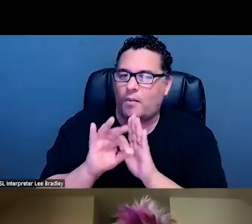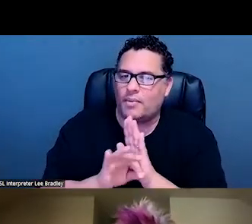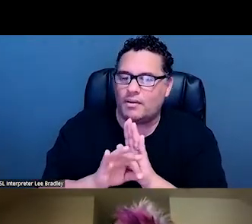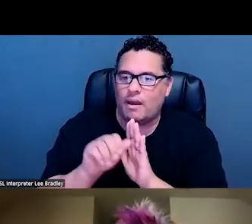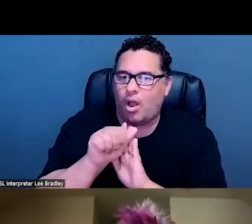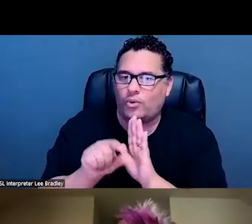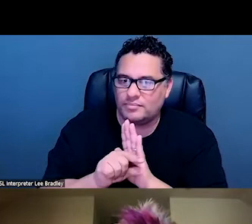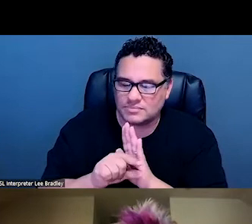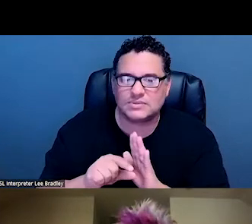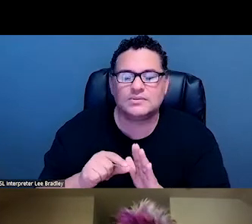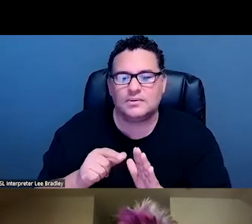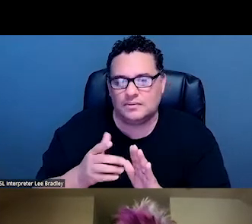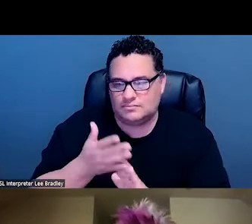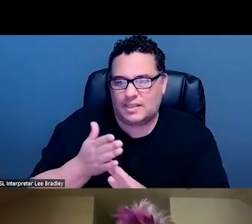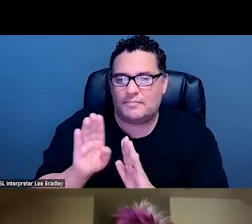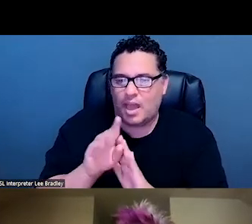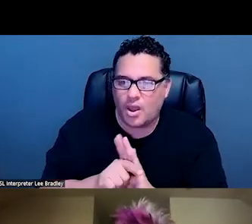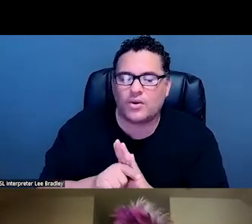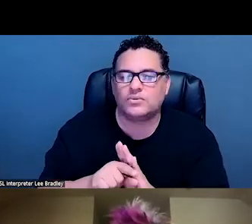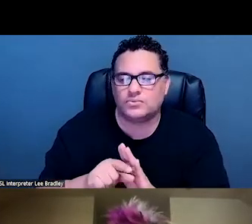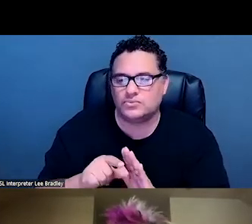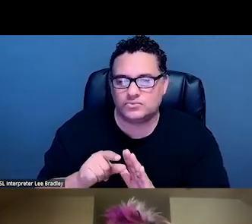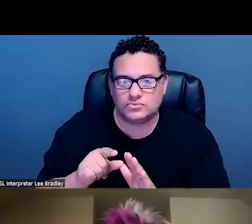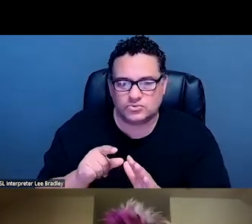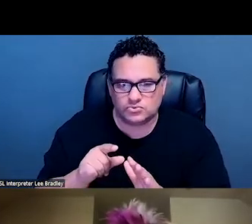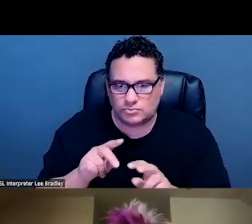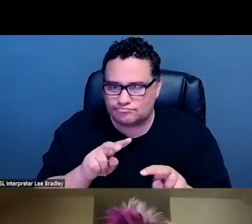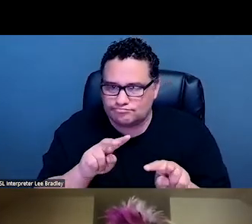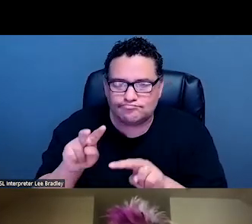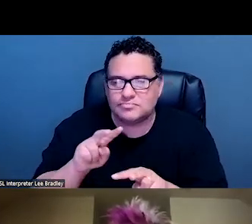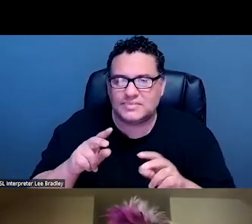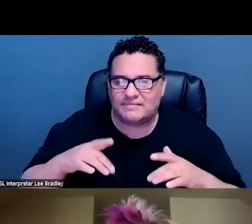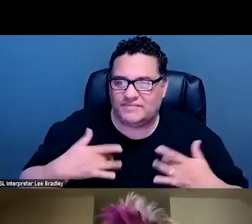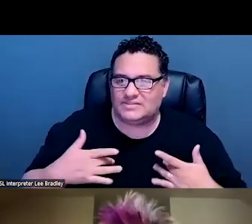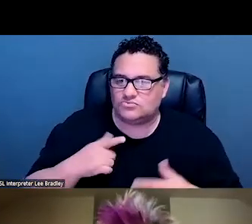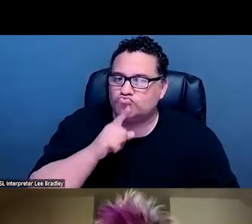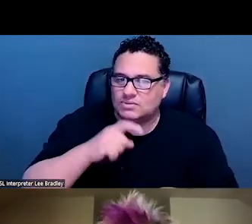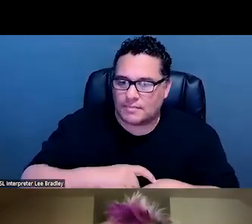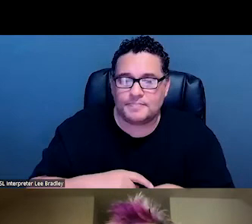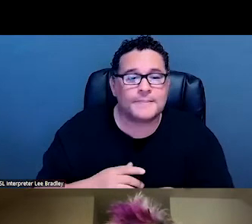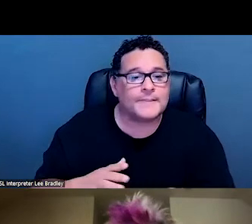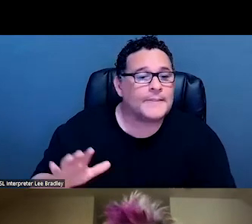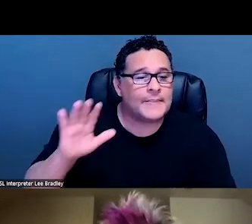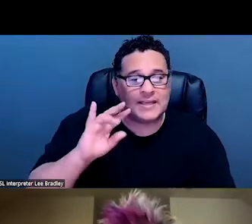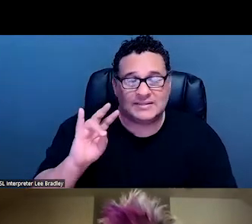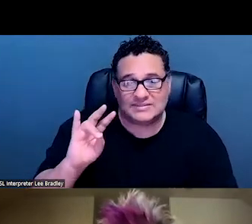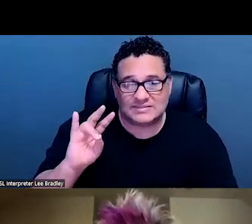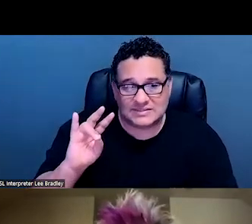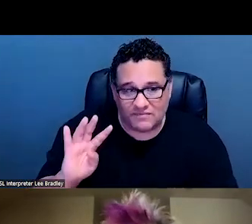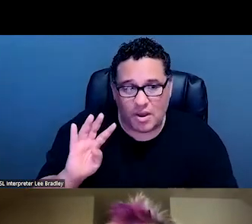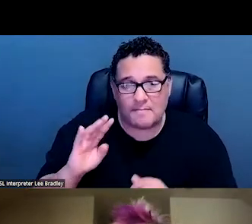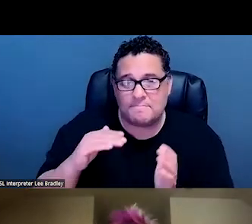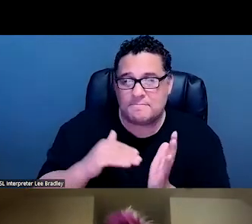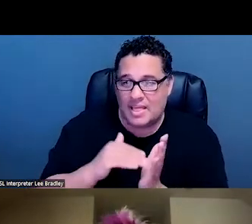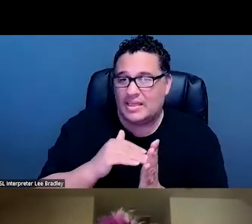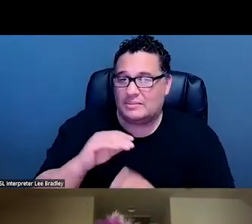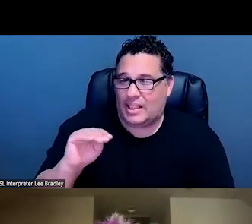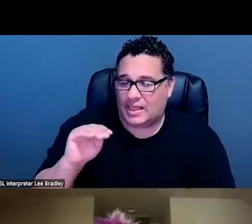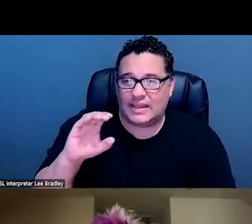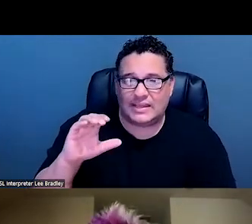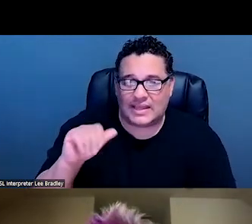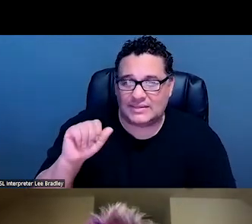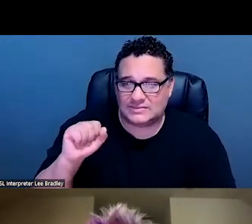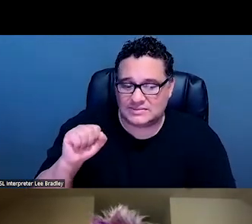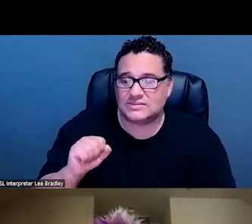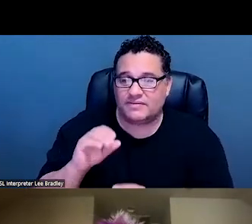IN NEAR REAL TIME. CURRENTLY THERE ARE OVER 74 MILLION CASES OF, EXPOSURES, IN THIS DATABASE.